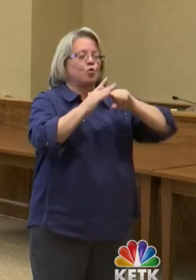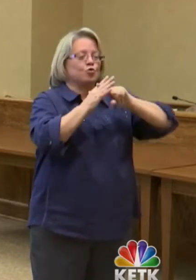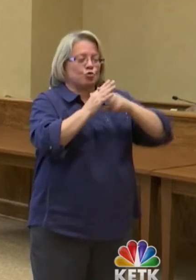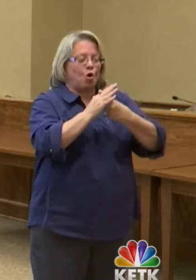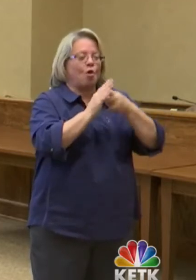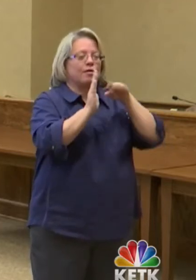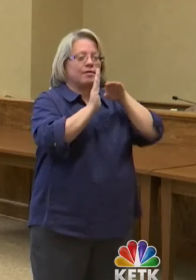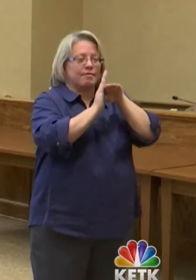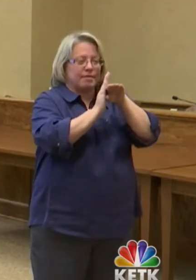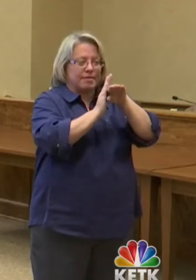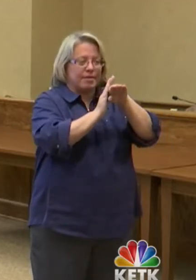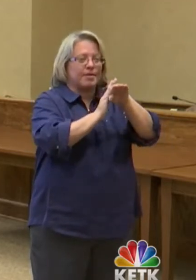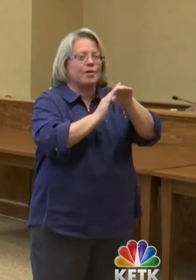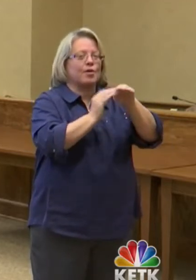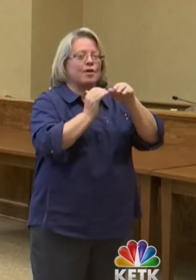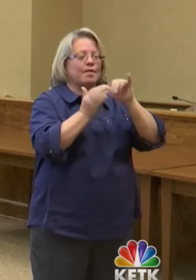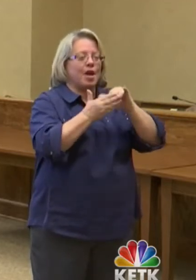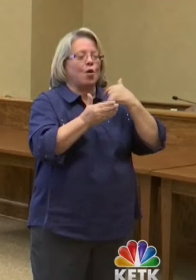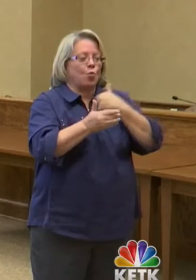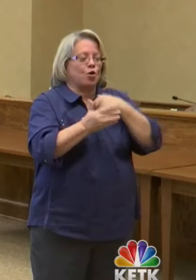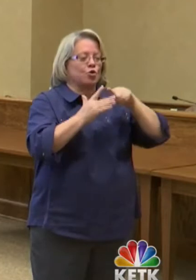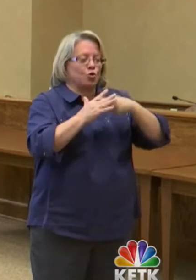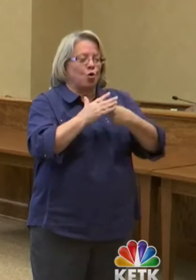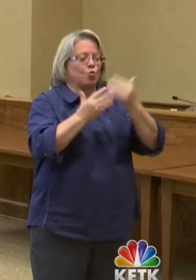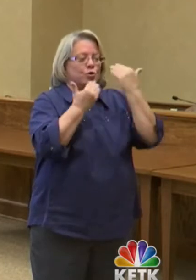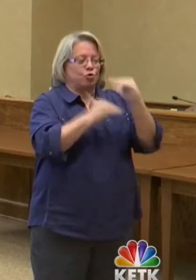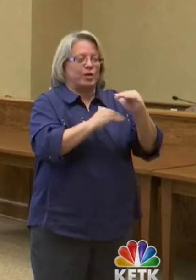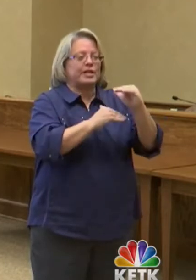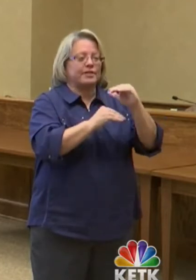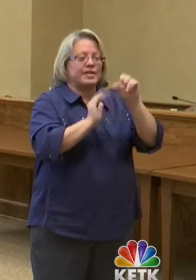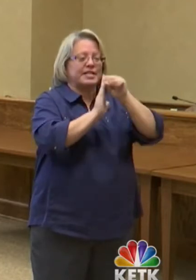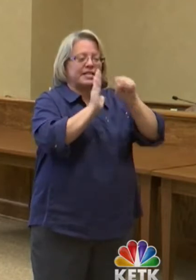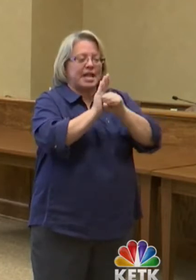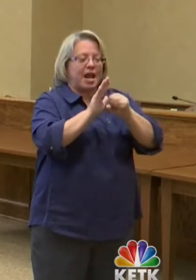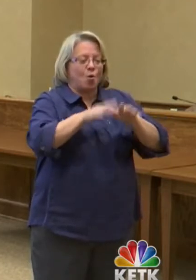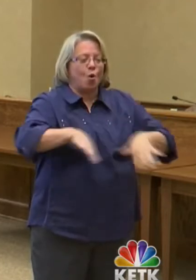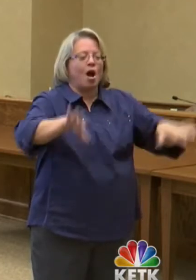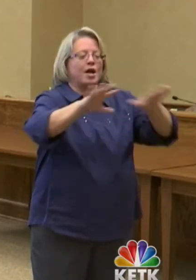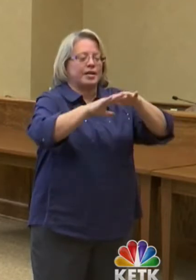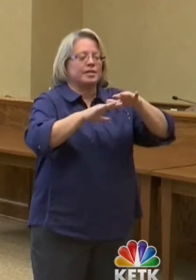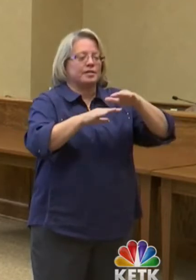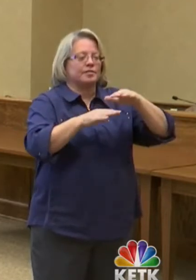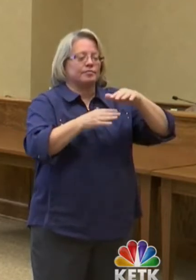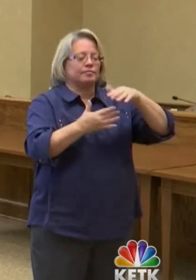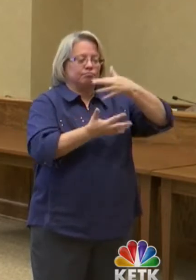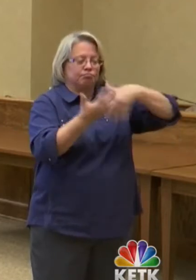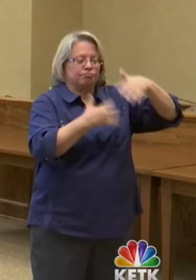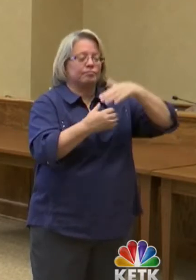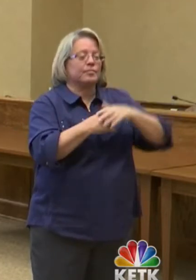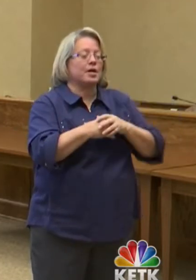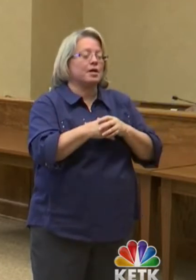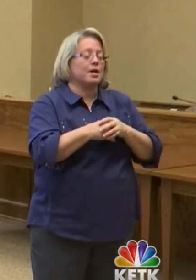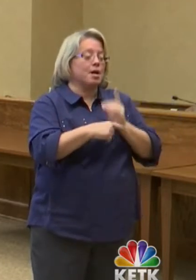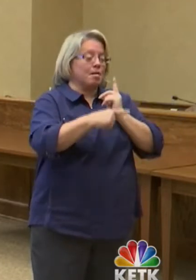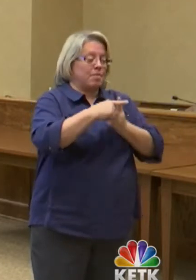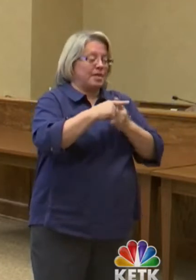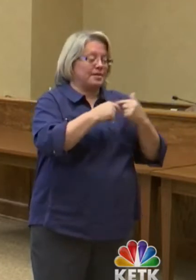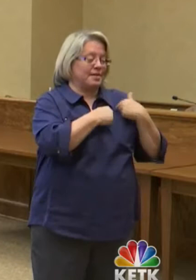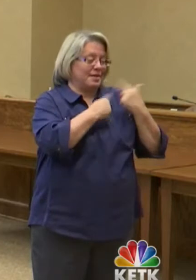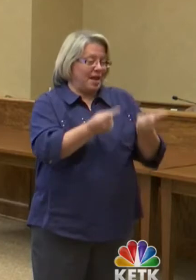THE PACE OF GROWTH AND CHANGE IN NUMBERS OF NEWLY COLLECTED POSITIVE SAMPLES BEGAN WITHIN